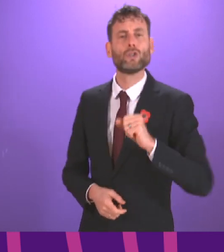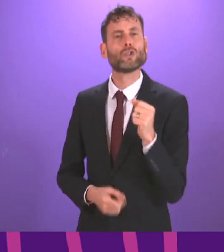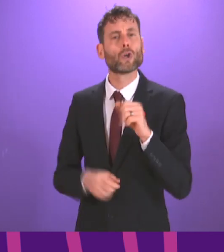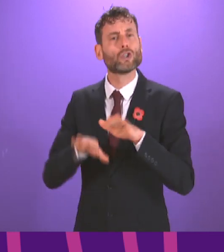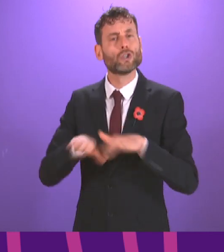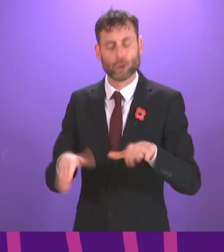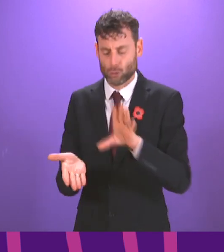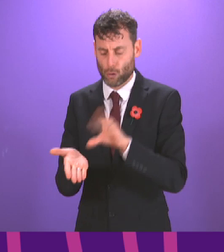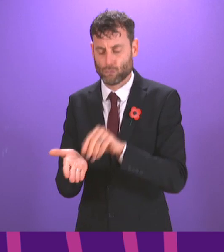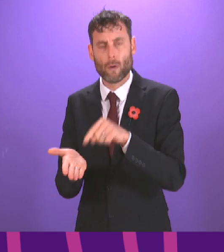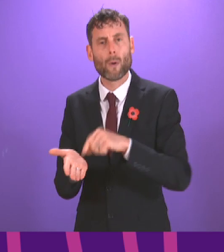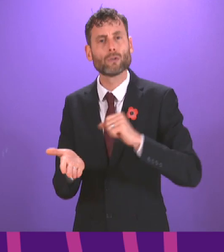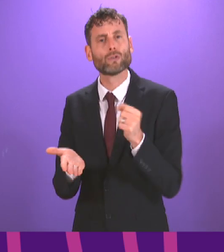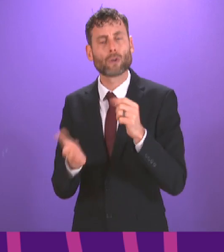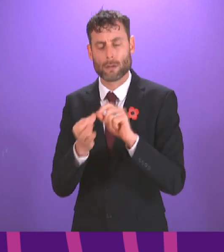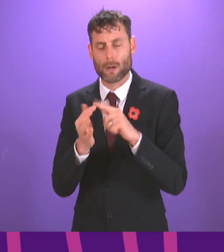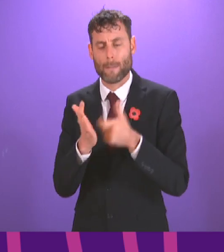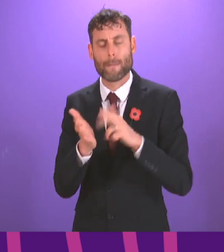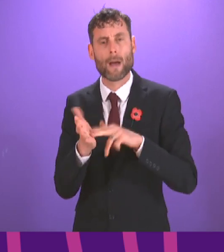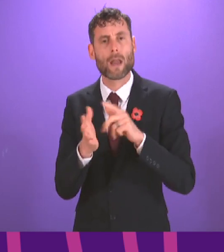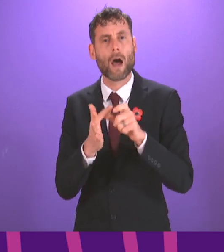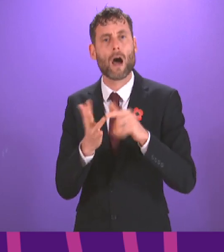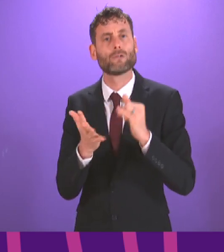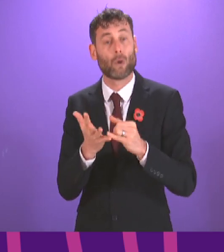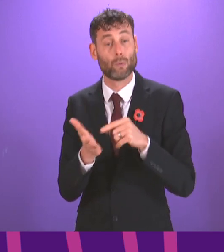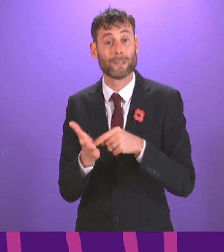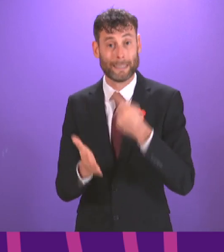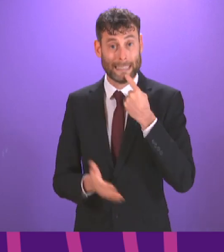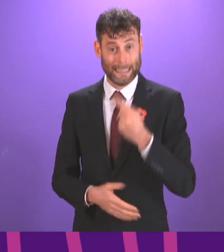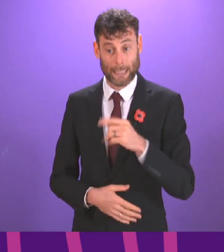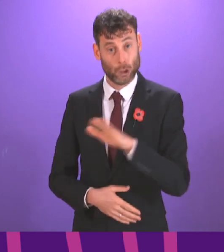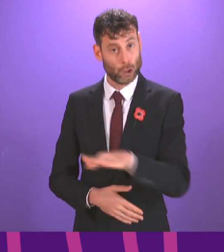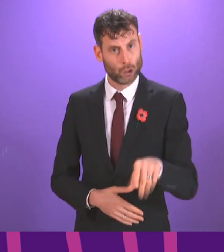Reporter Administration and Barnardo’s Scotland, which confirms that child sexual exploitation